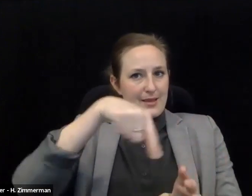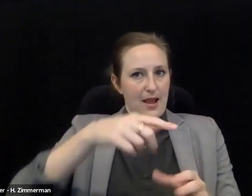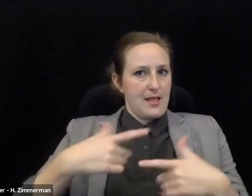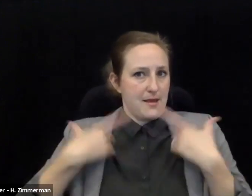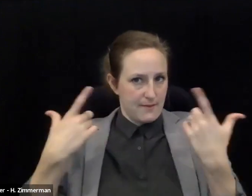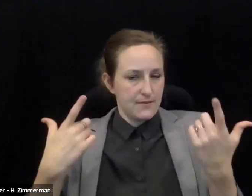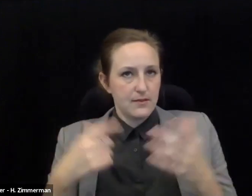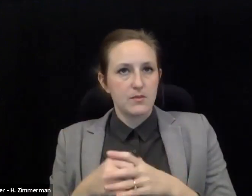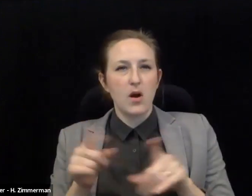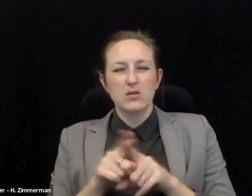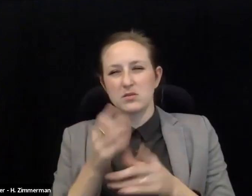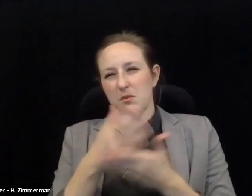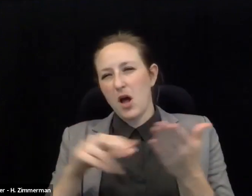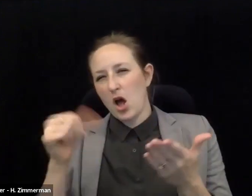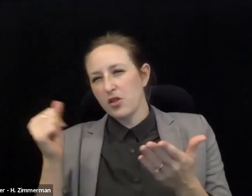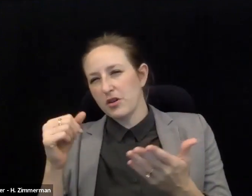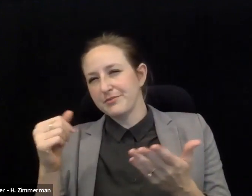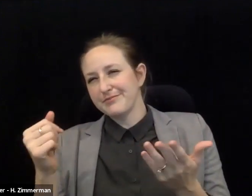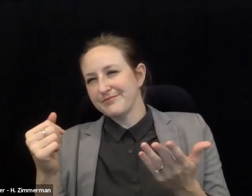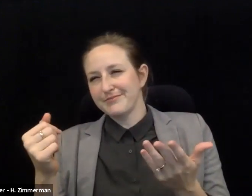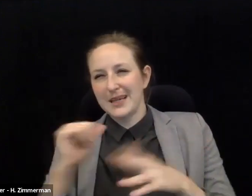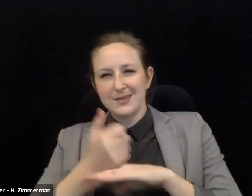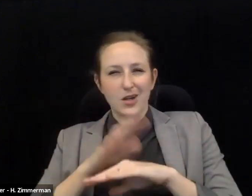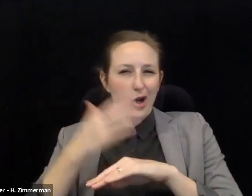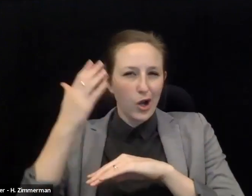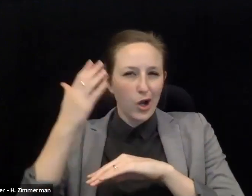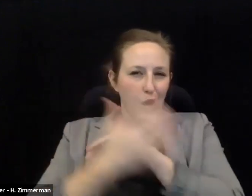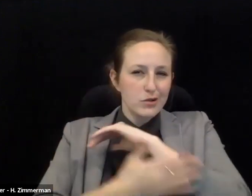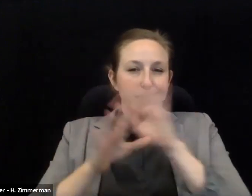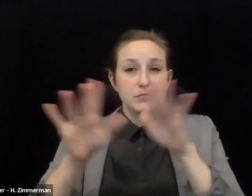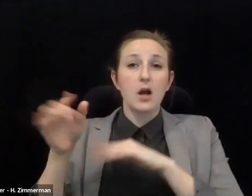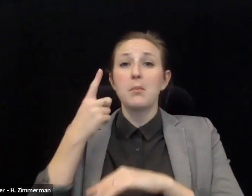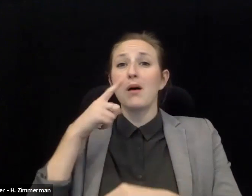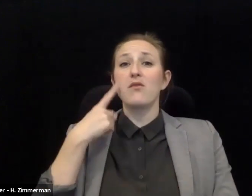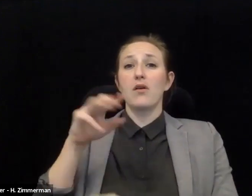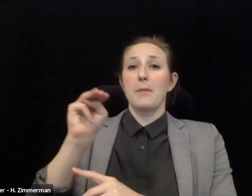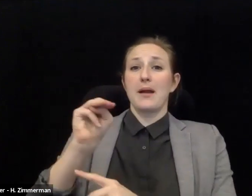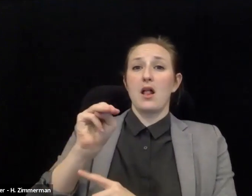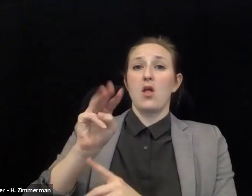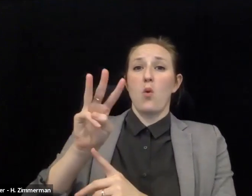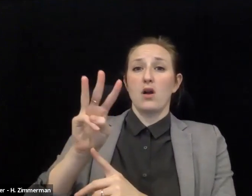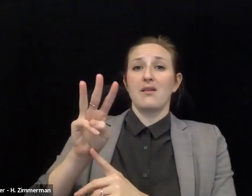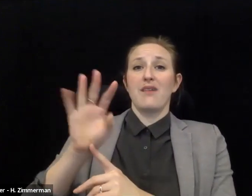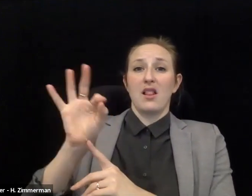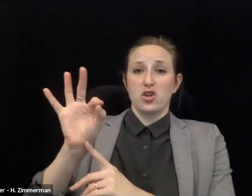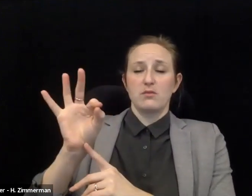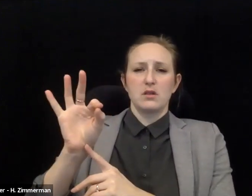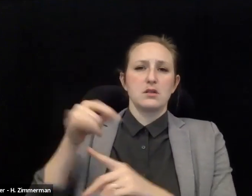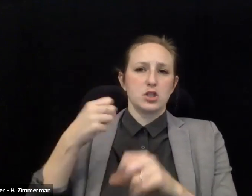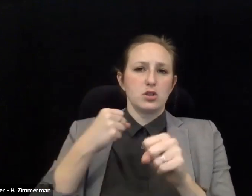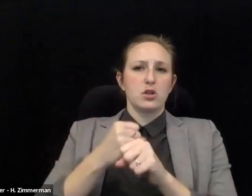other logistical factors like that. But for the Mandela Washington fellowship. This year we opted to do primarily asynchronous content, simply